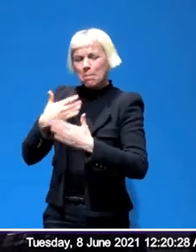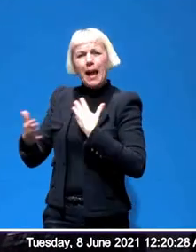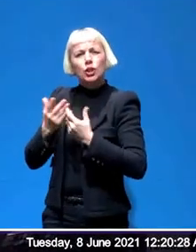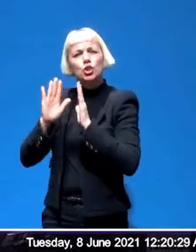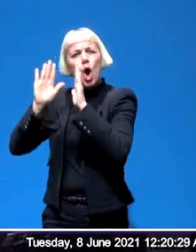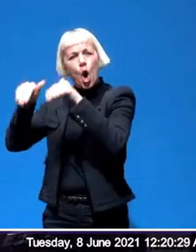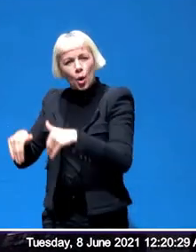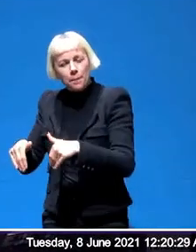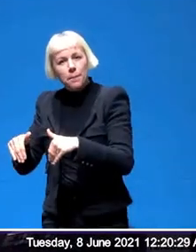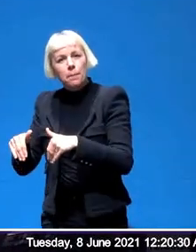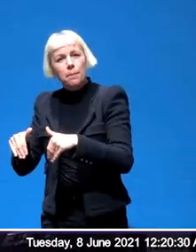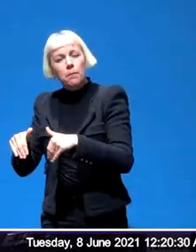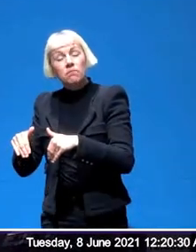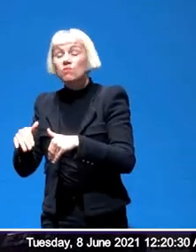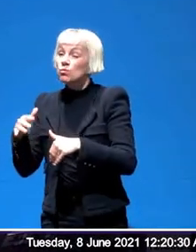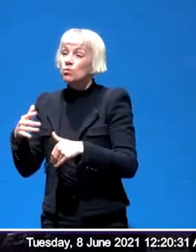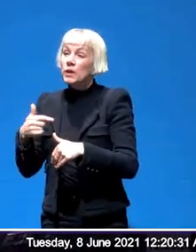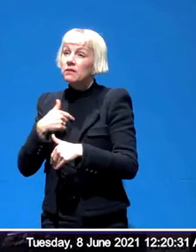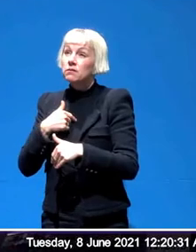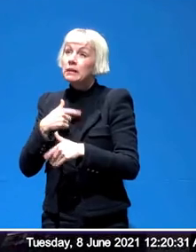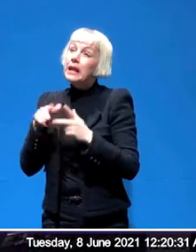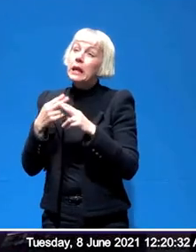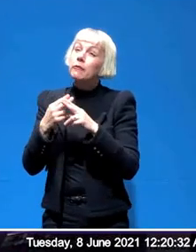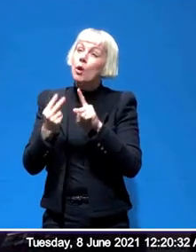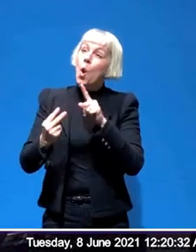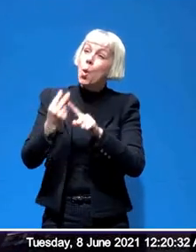what we would do, had we our time over again, I think I probably